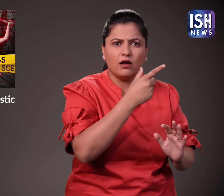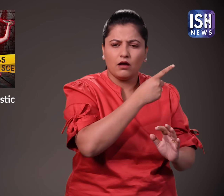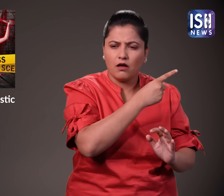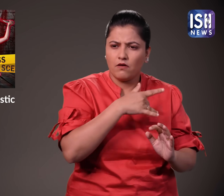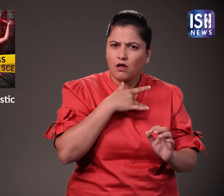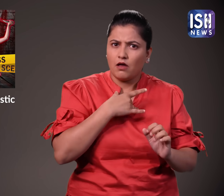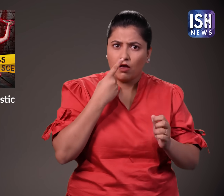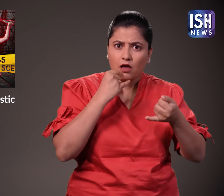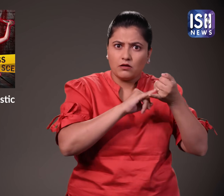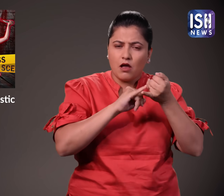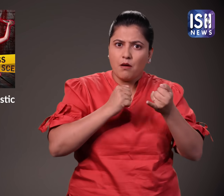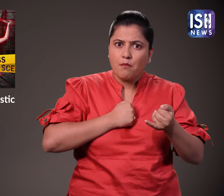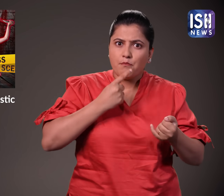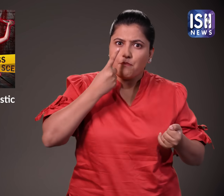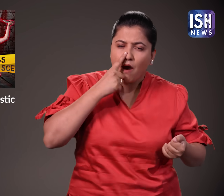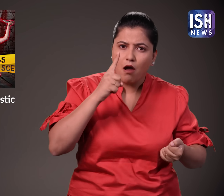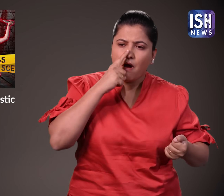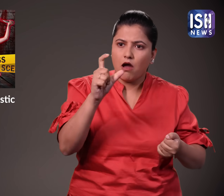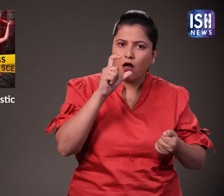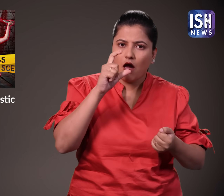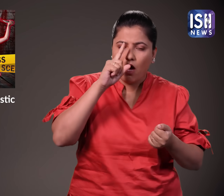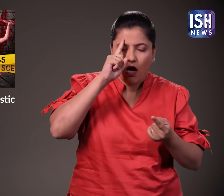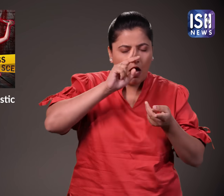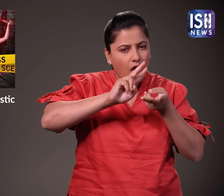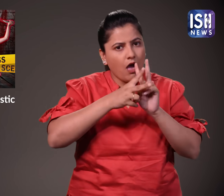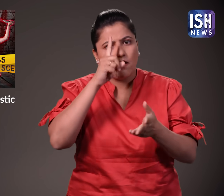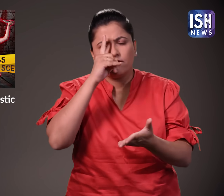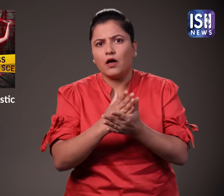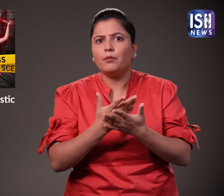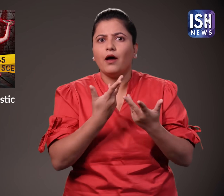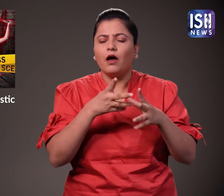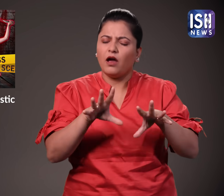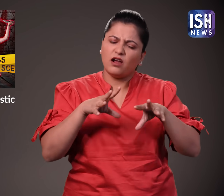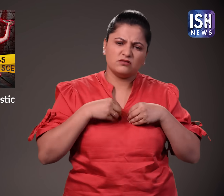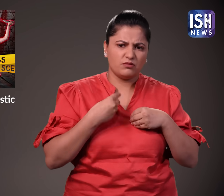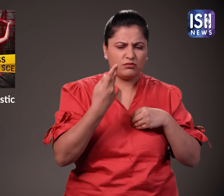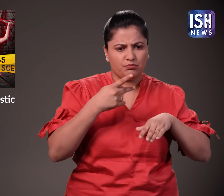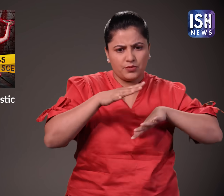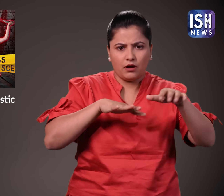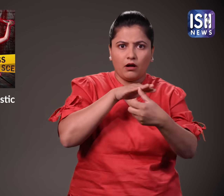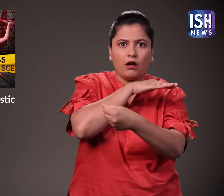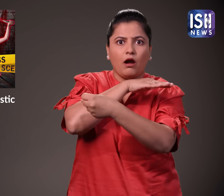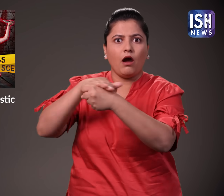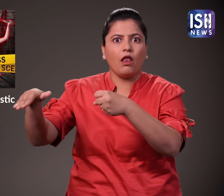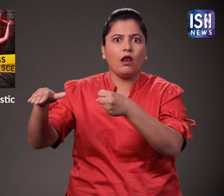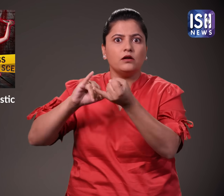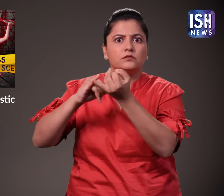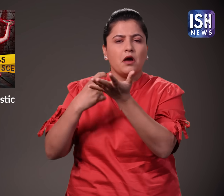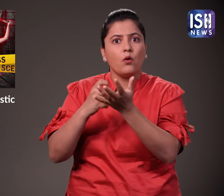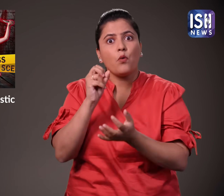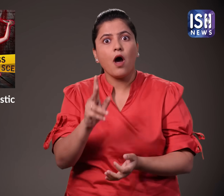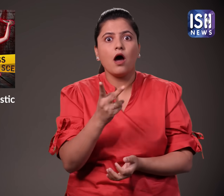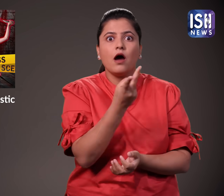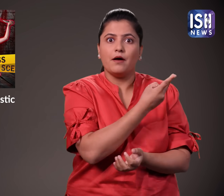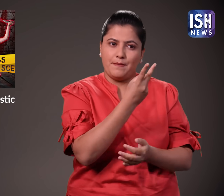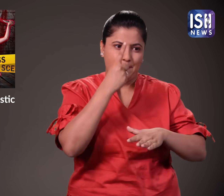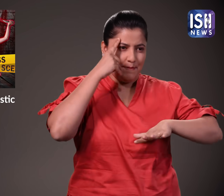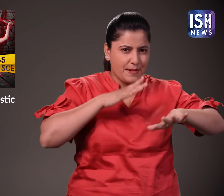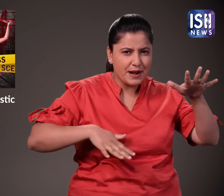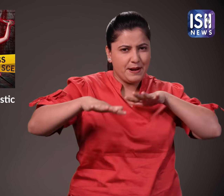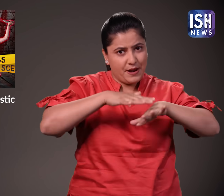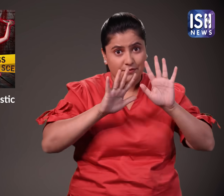Sahil was deeply influenced by Muskan. He eventually agreed to help murder Saurabh, and together, they began plotting.